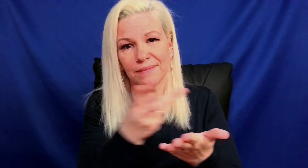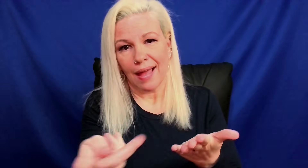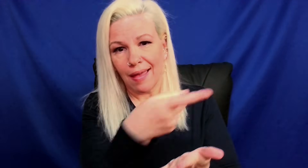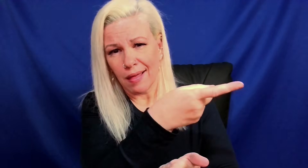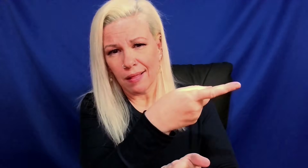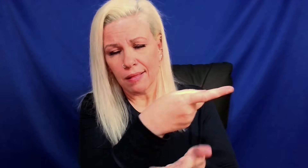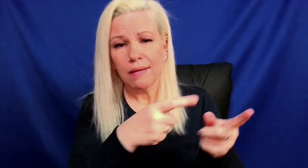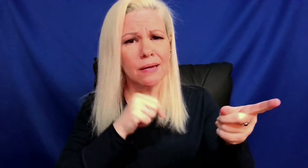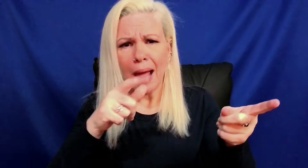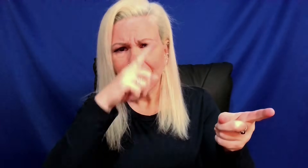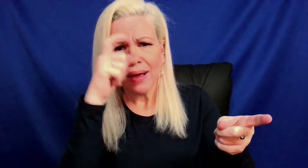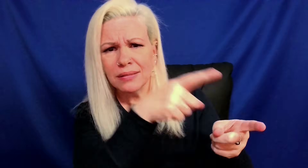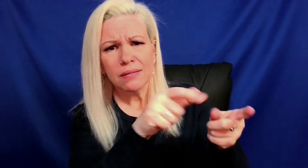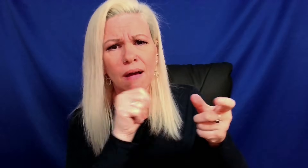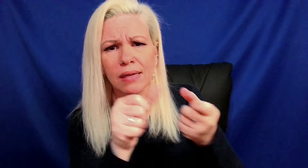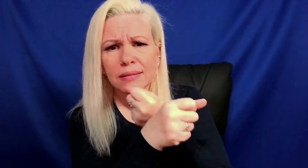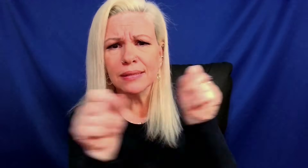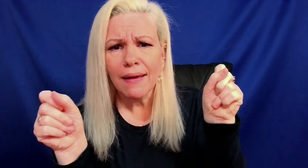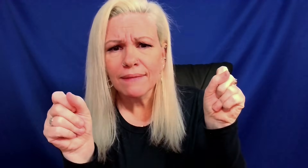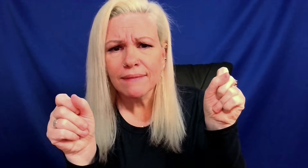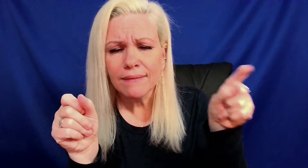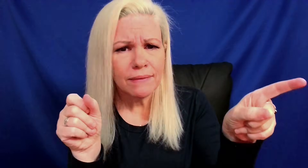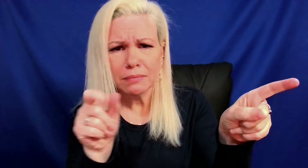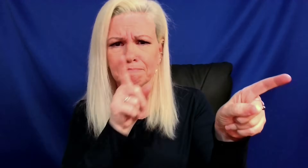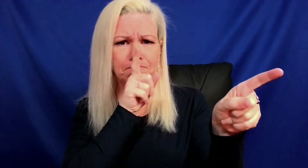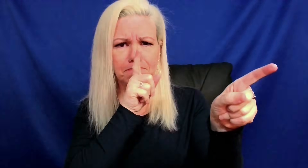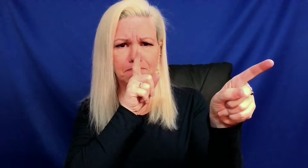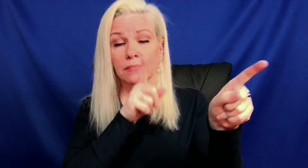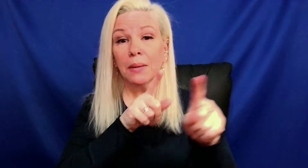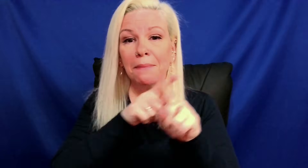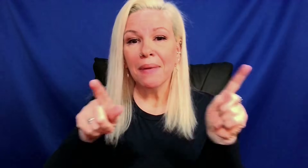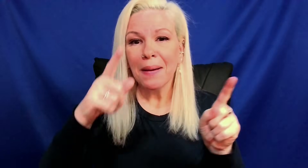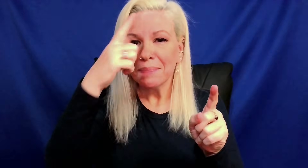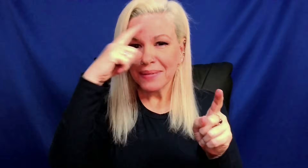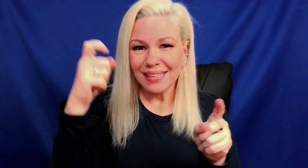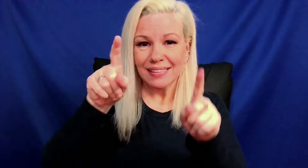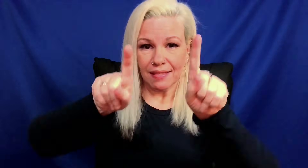but because the test was built around someone else's environment.